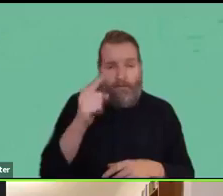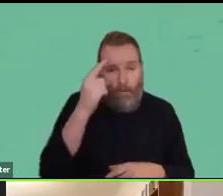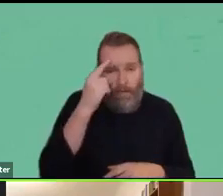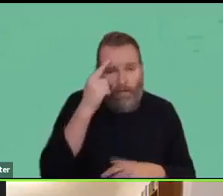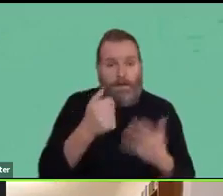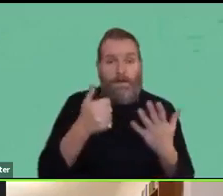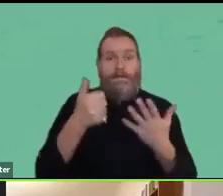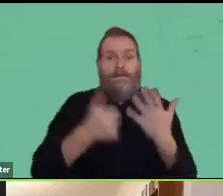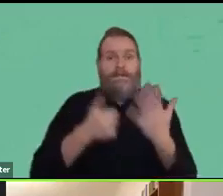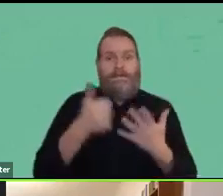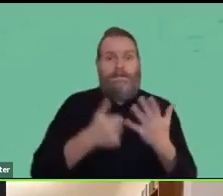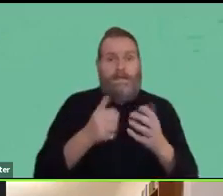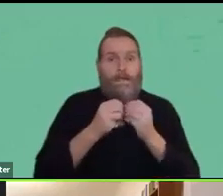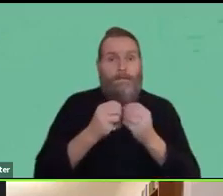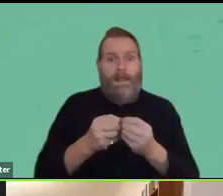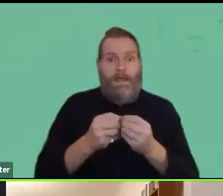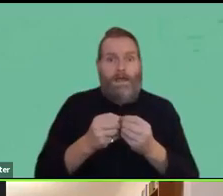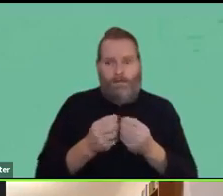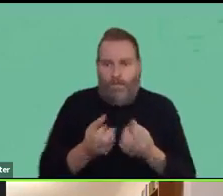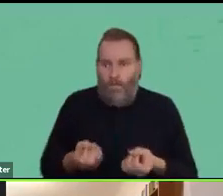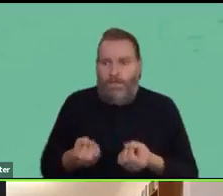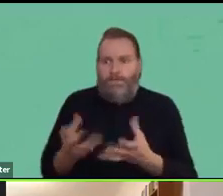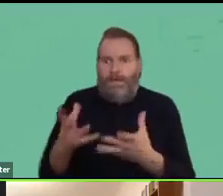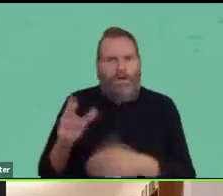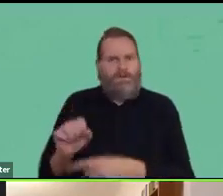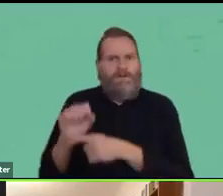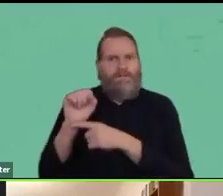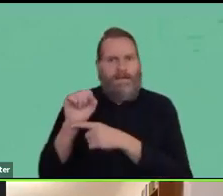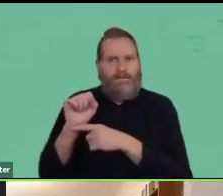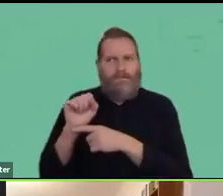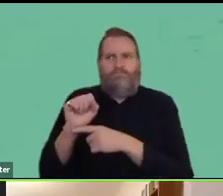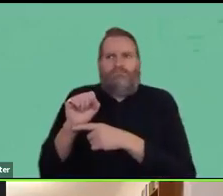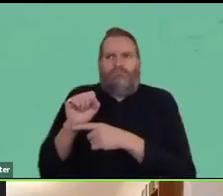into defence spending for example so it's about choices for the government isn't it somebody made